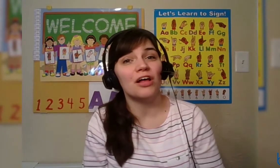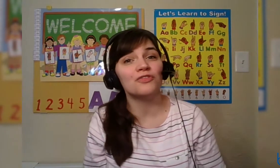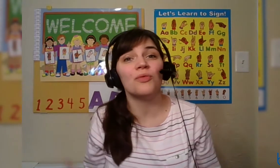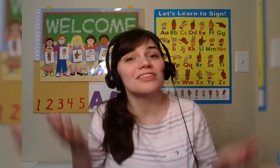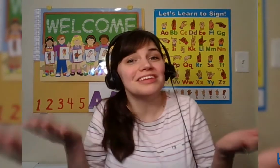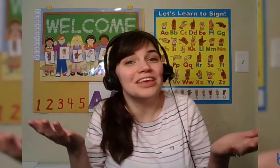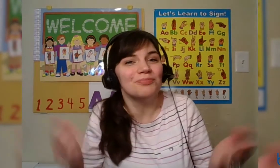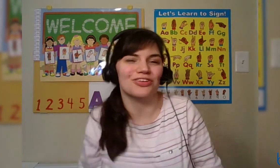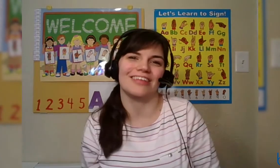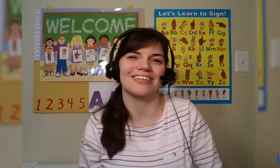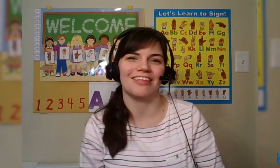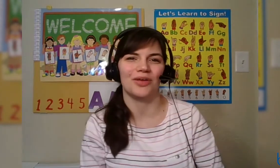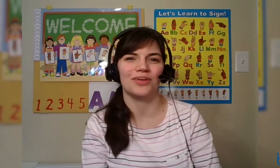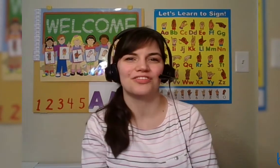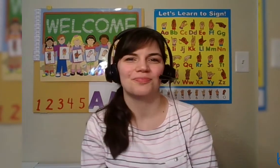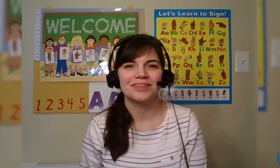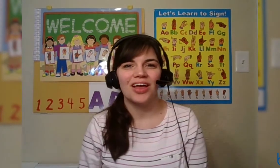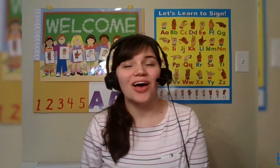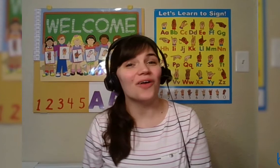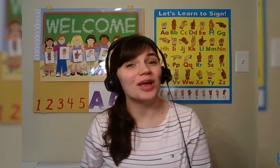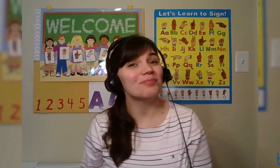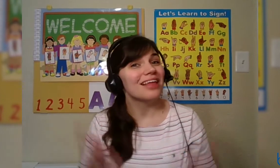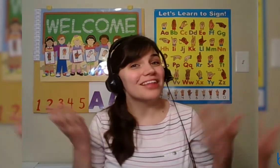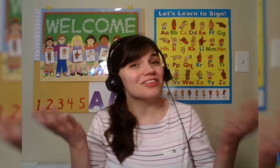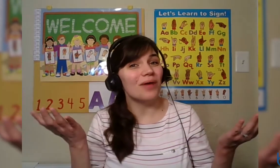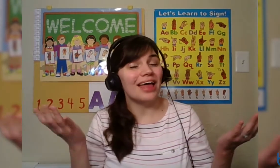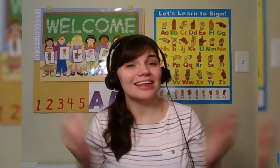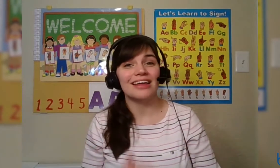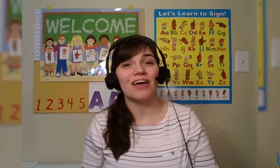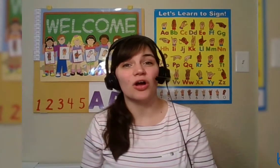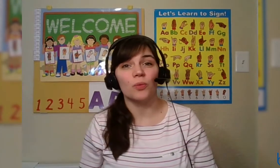to want to keep learning sign language. Alright, let's go ahead and get out our